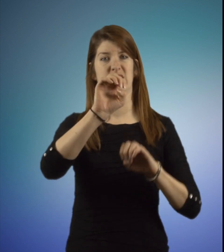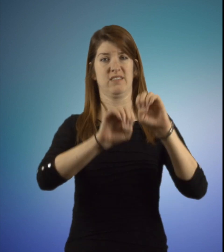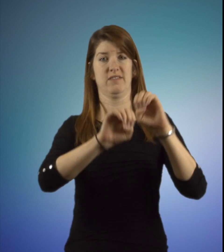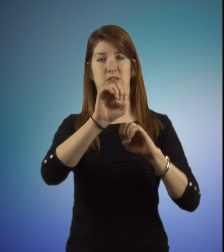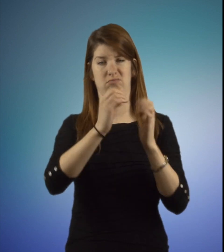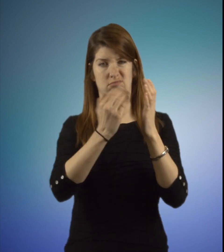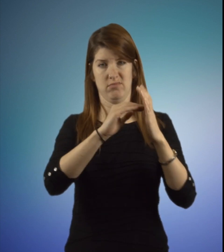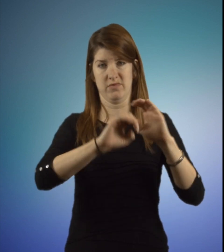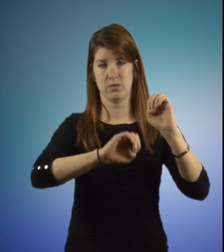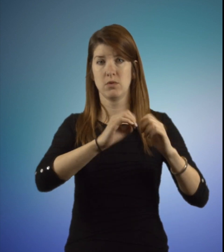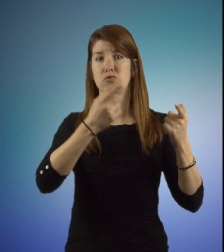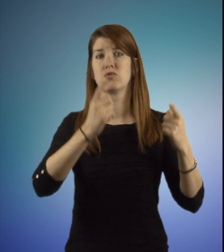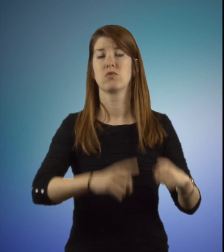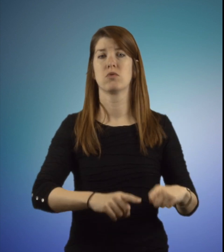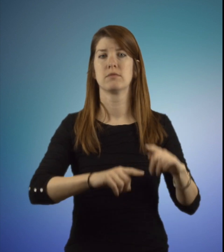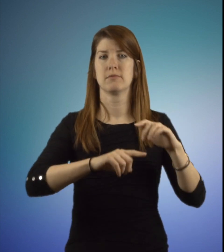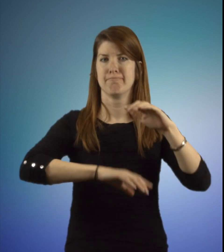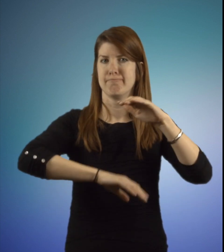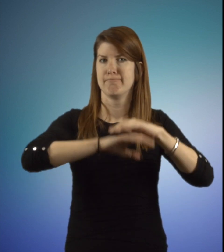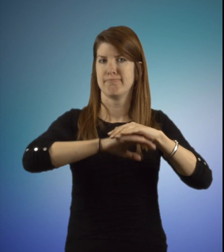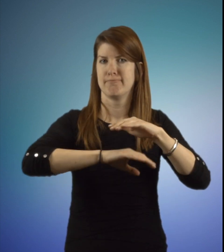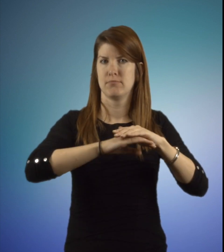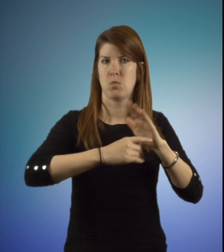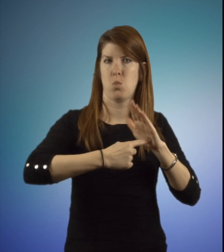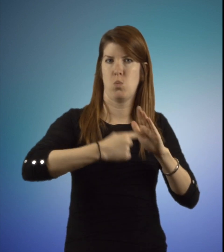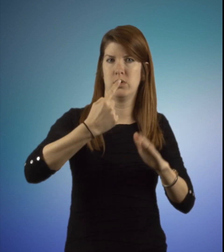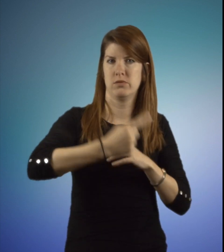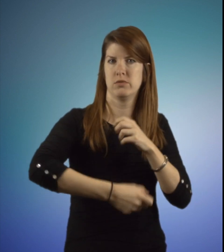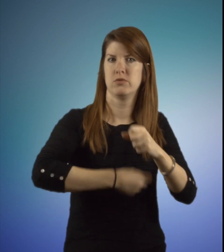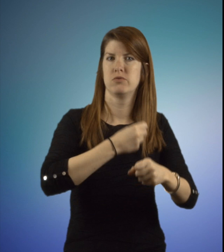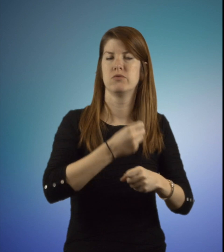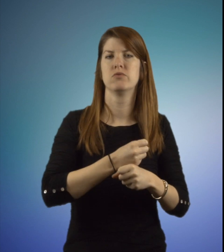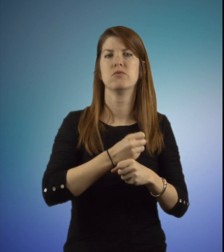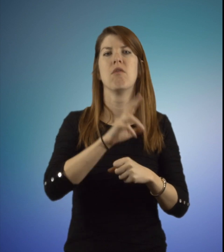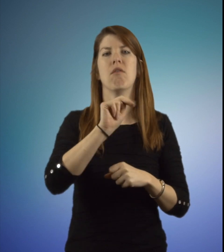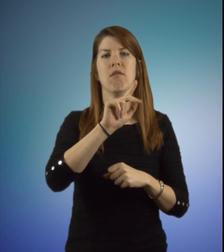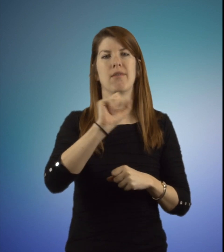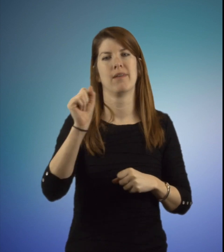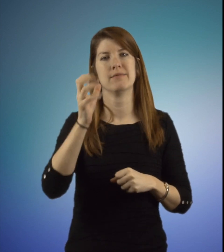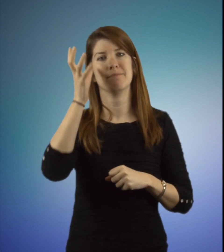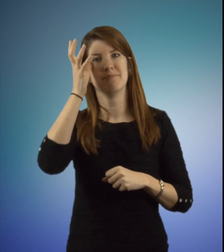A re-evaluation occurs not more than once a year unless the parent